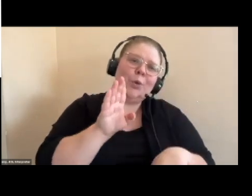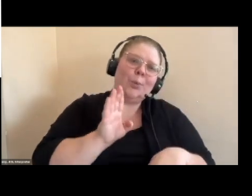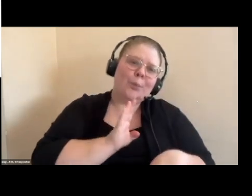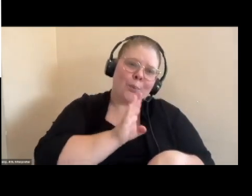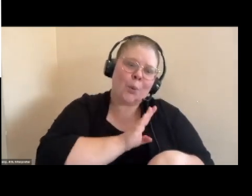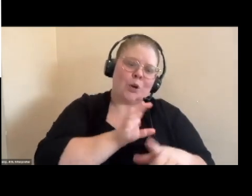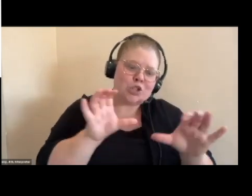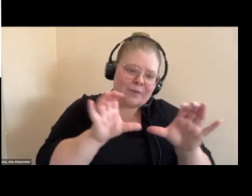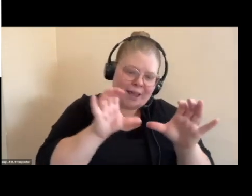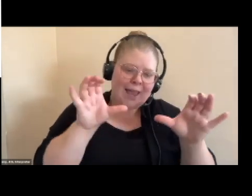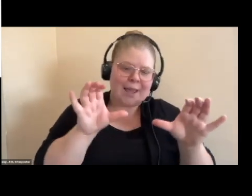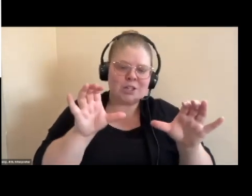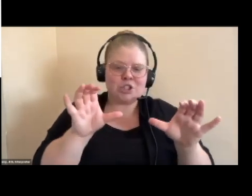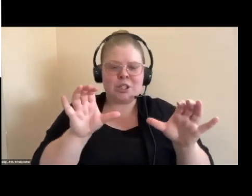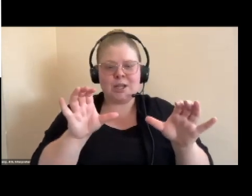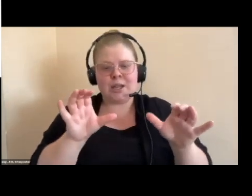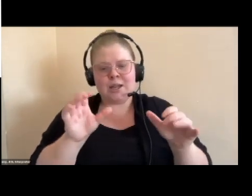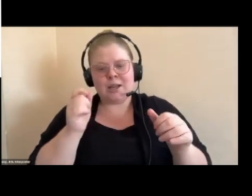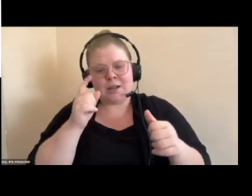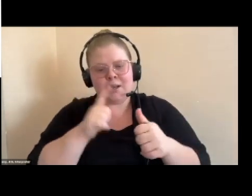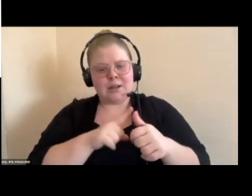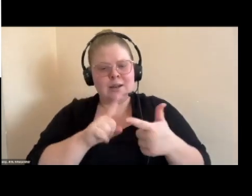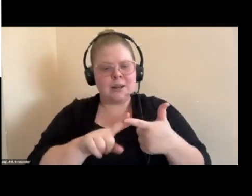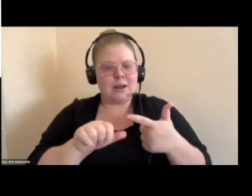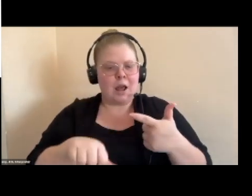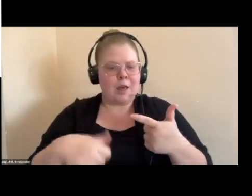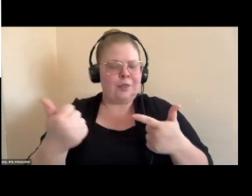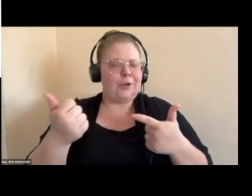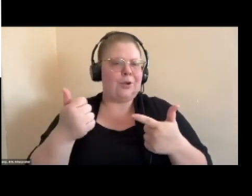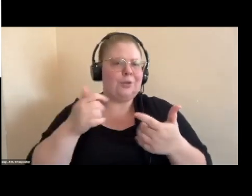and other university on boarding materials.